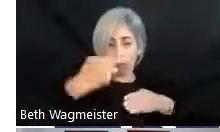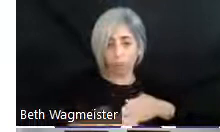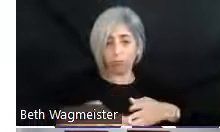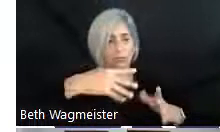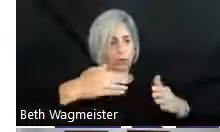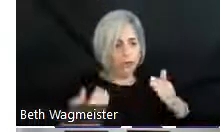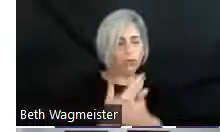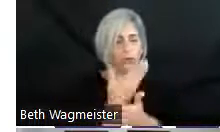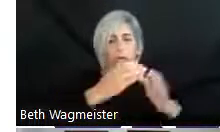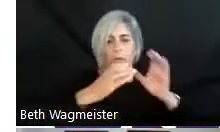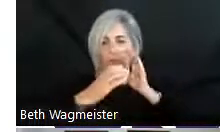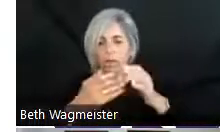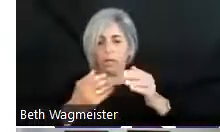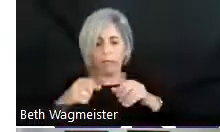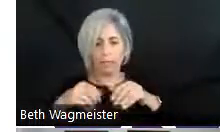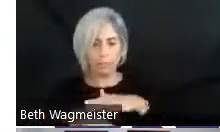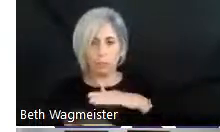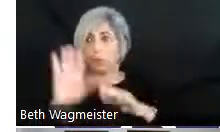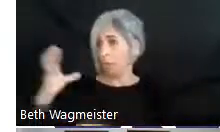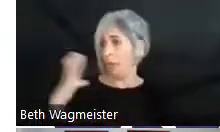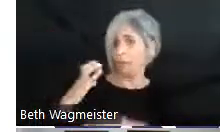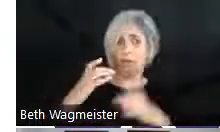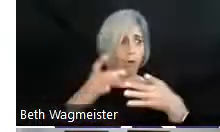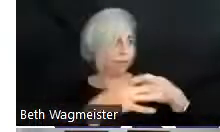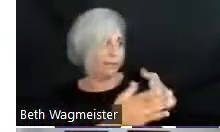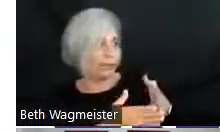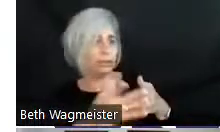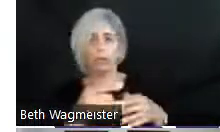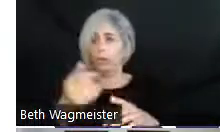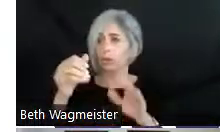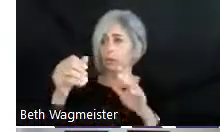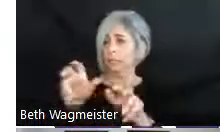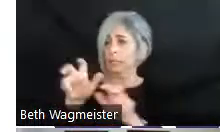accessibility. It could be to your boss, to your leader, to your stakeholder, to your